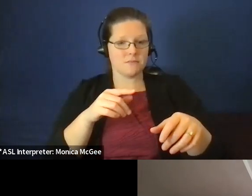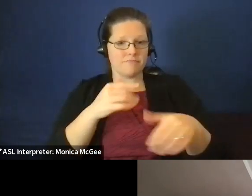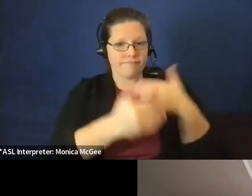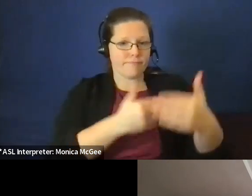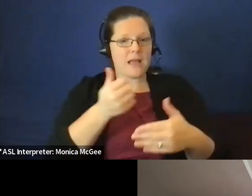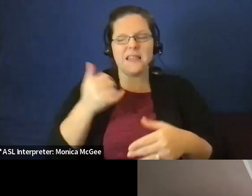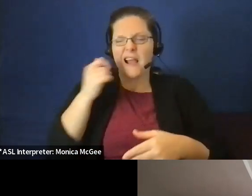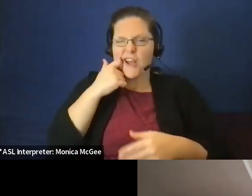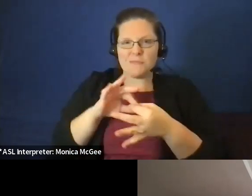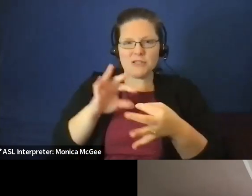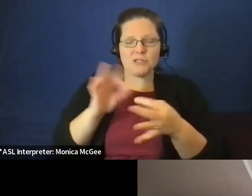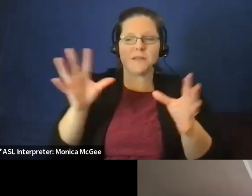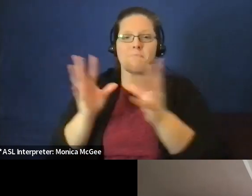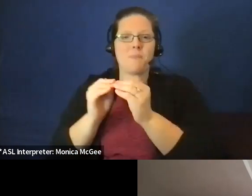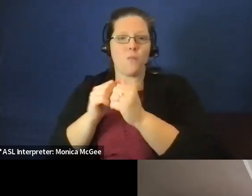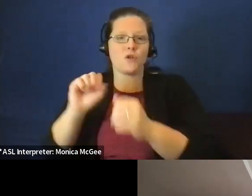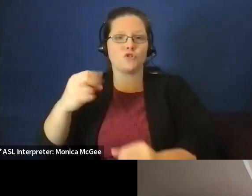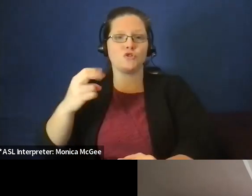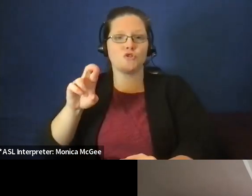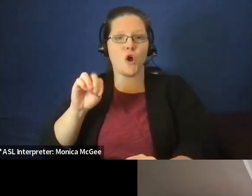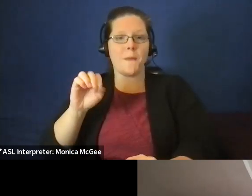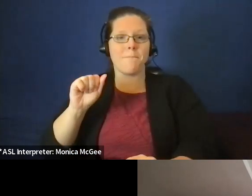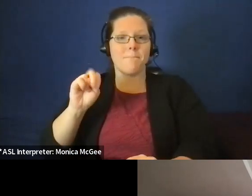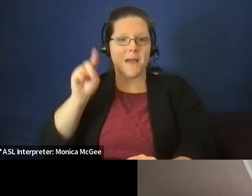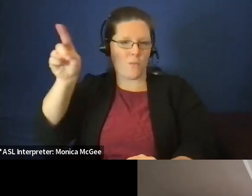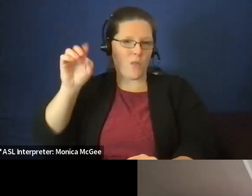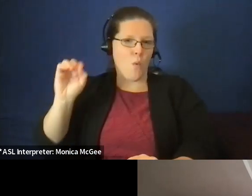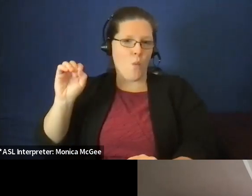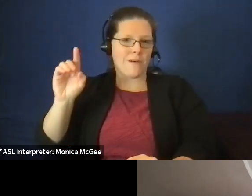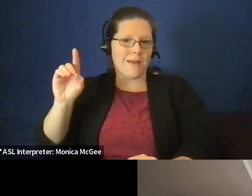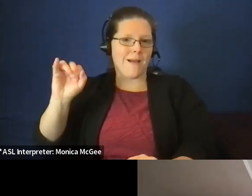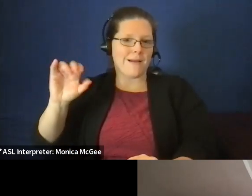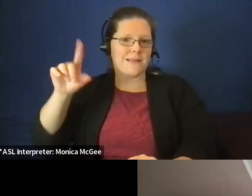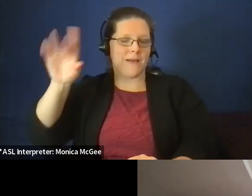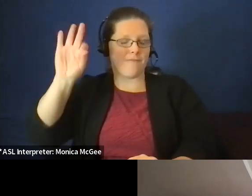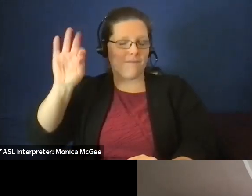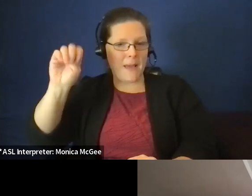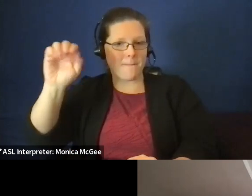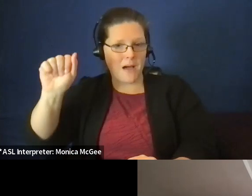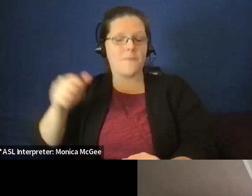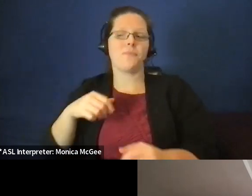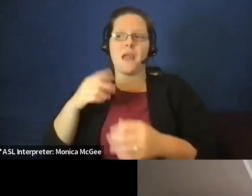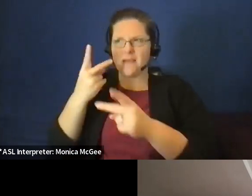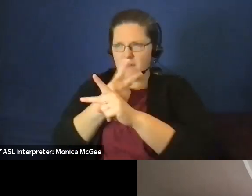weeks ahead of Ian impacting Florida, a